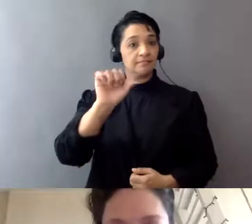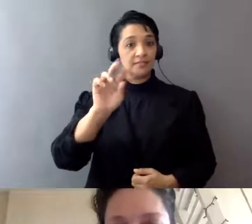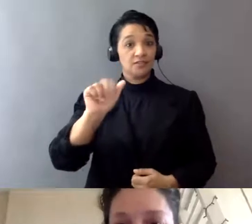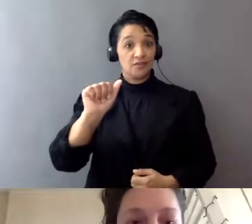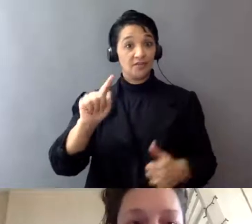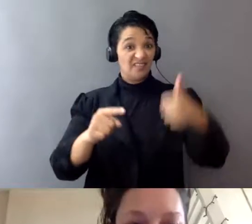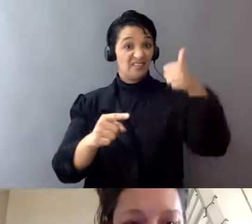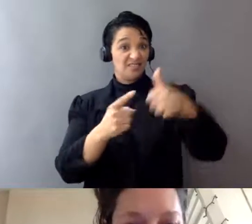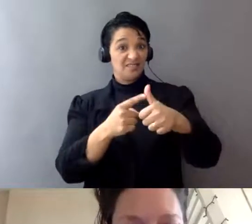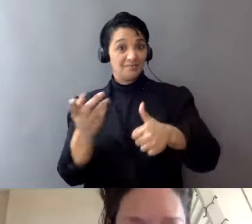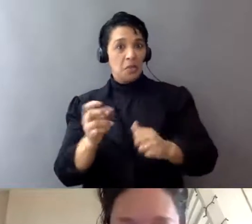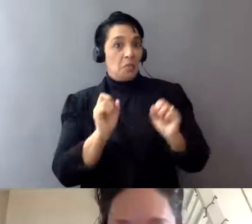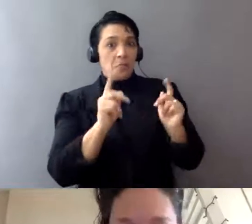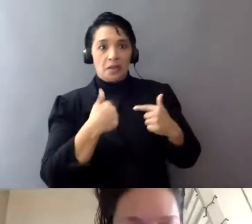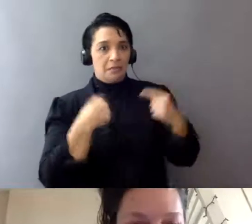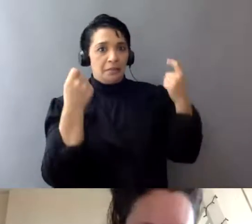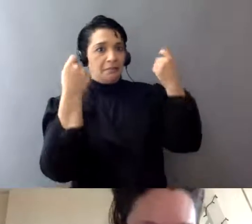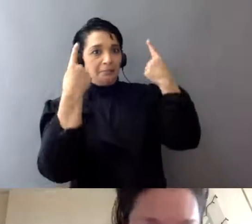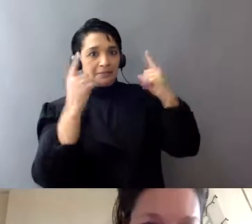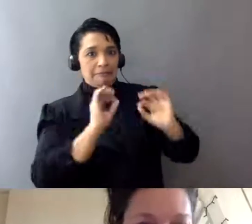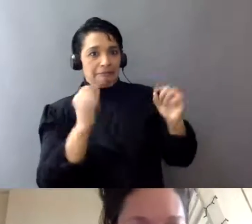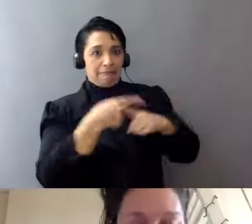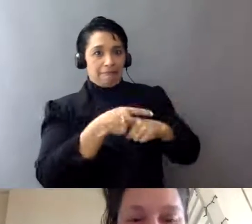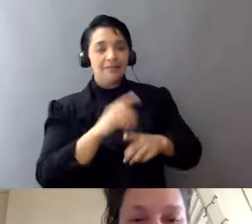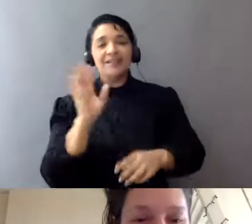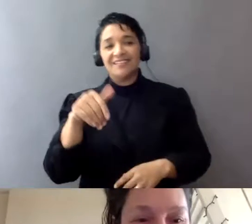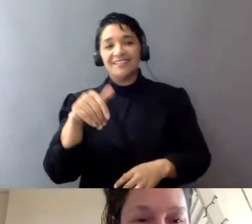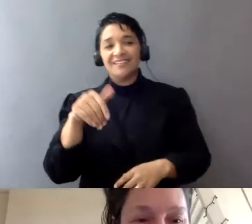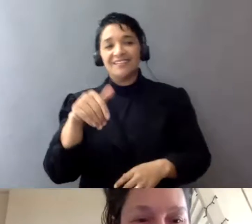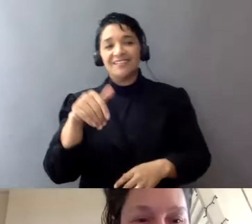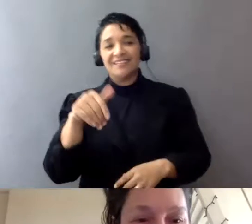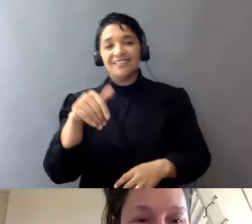Sorry, I misunderstood.